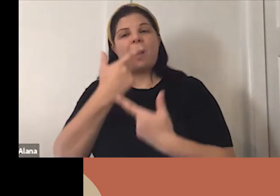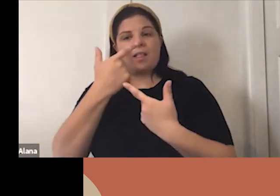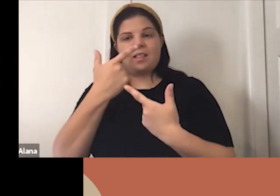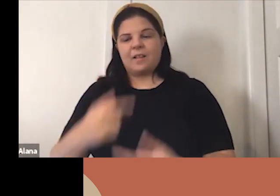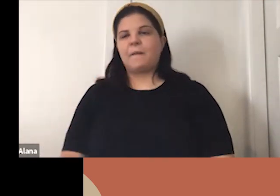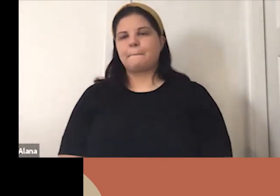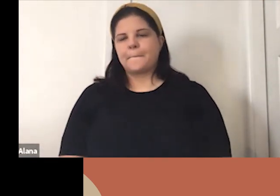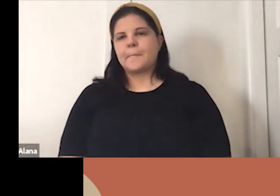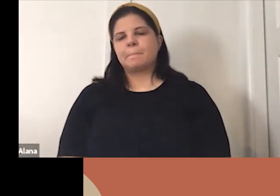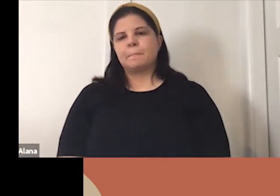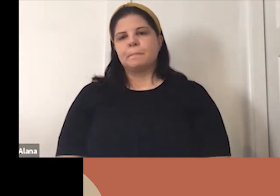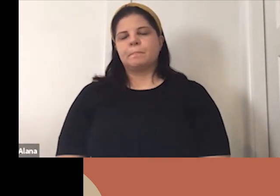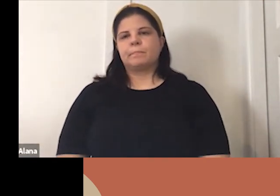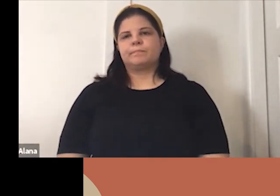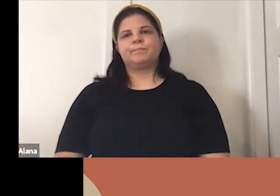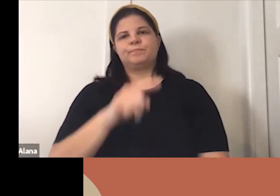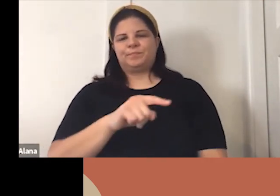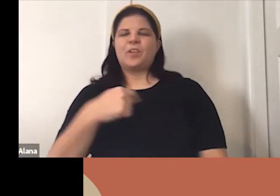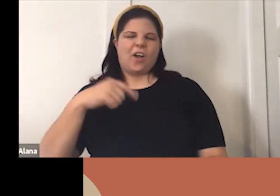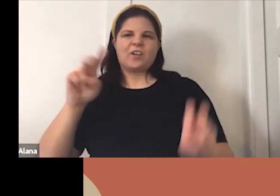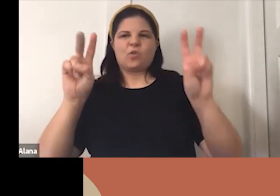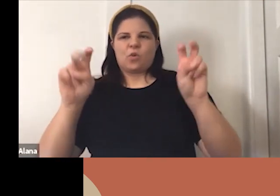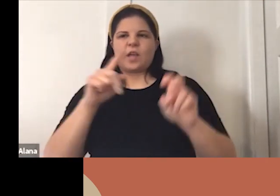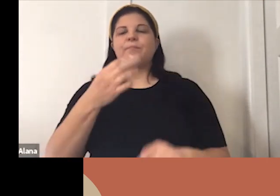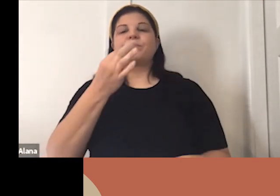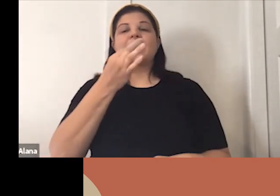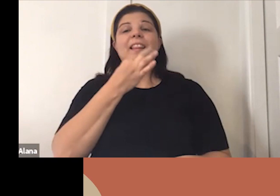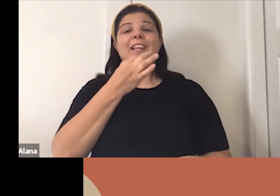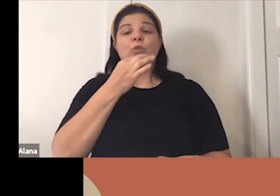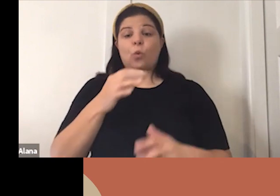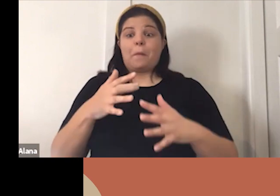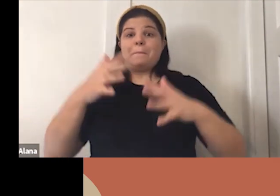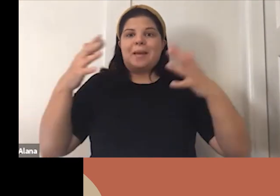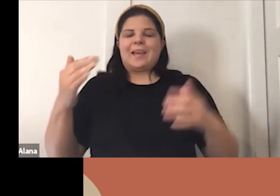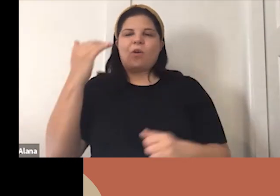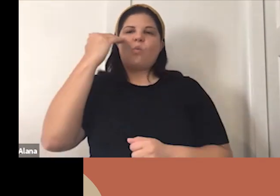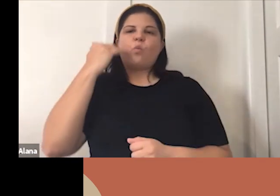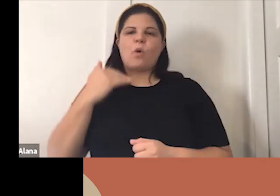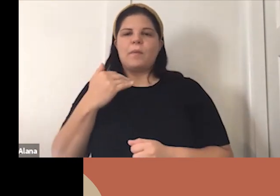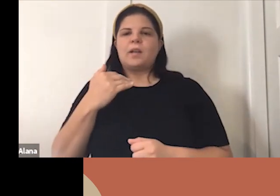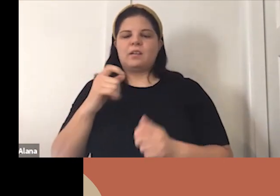The work is titled "Little big woman condescension”.